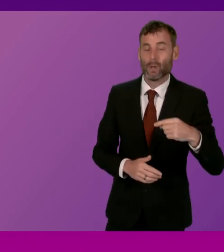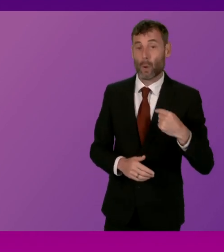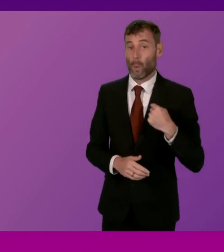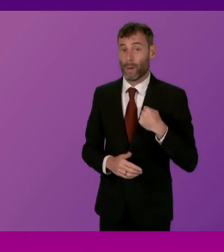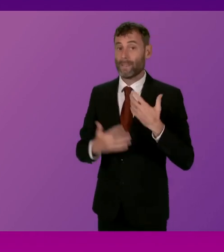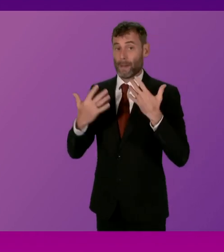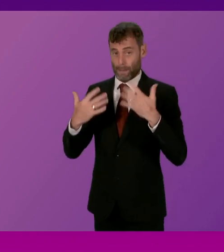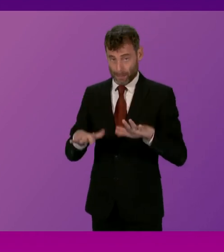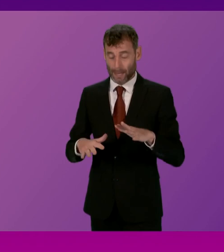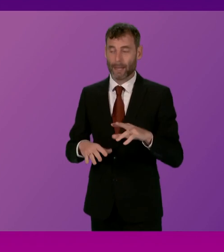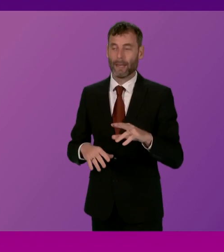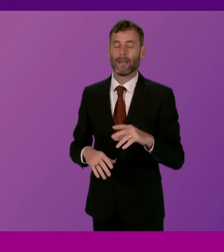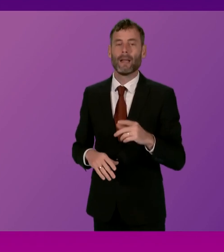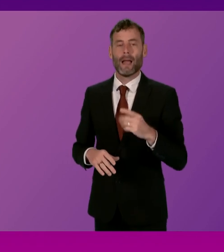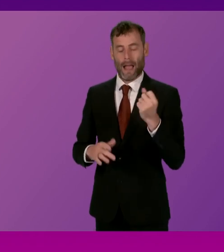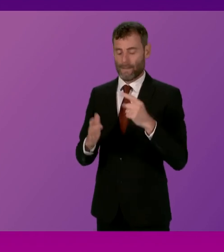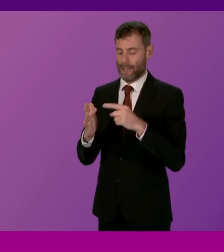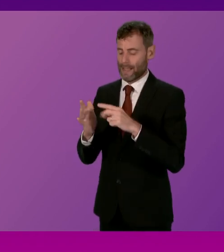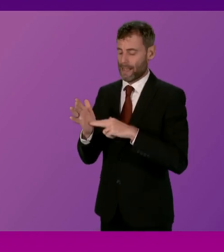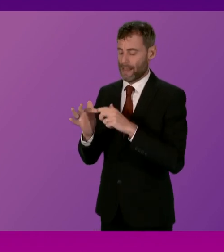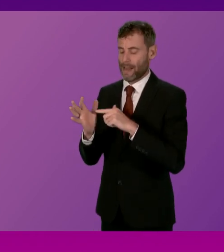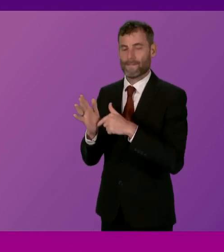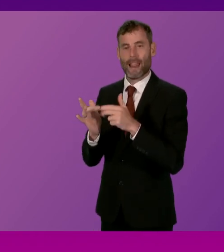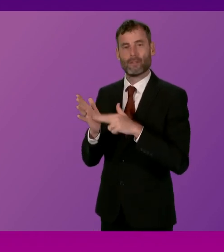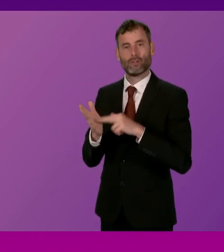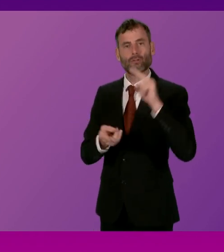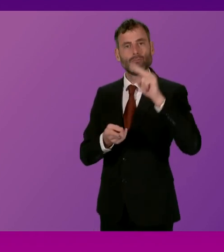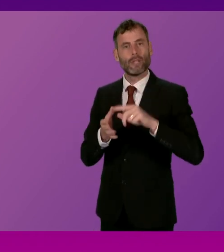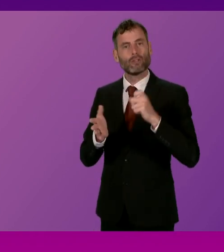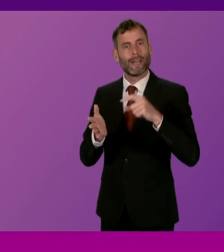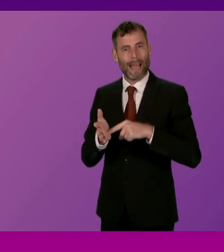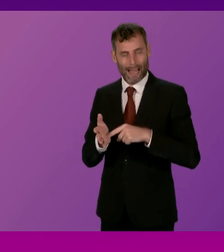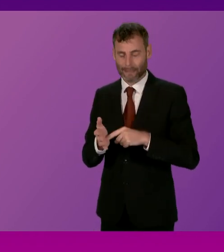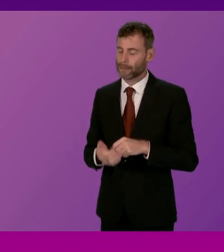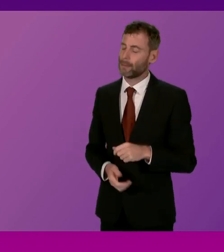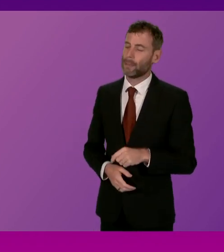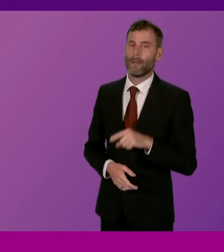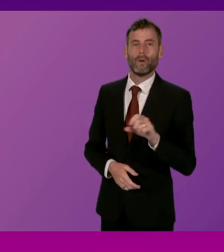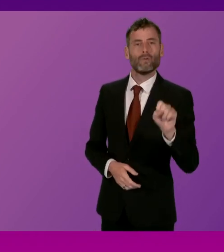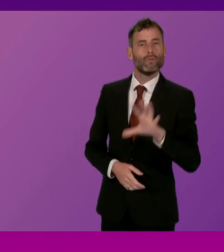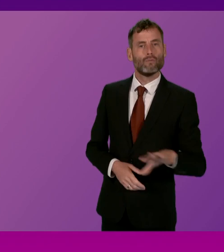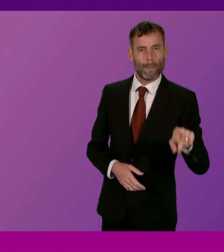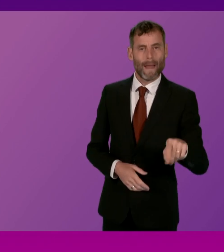Over the Atlantic, there is the Inflation Reduction Act and, to the east, in Europe, there is the green deal industrial plan.